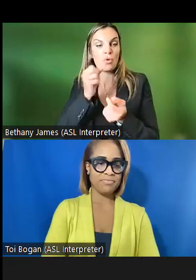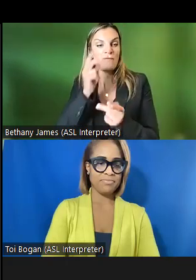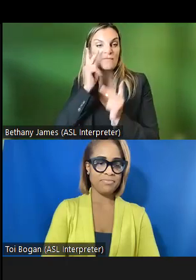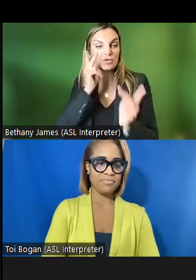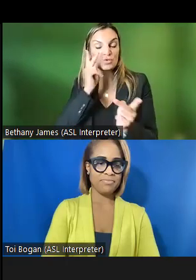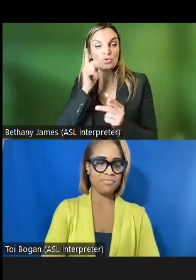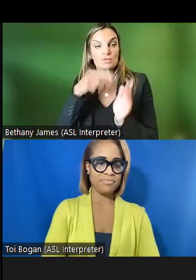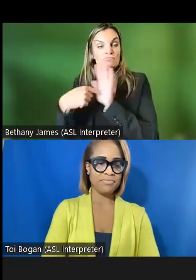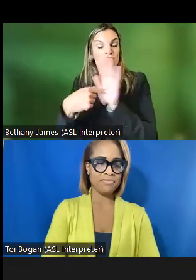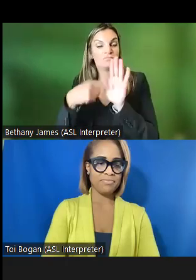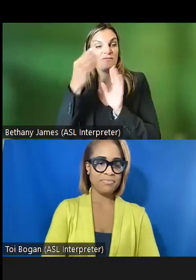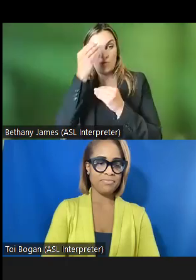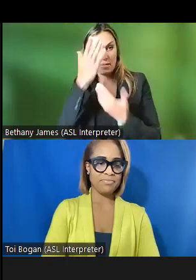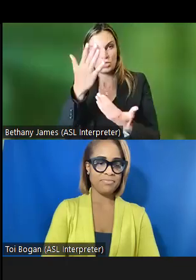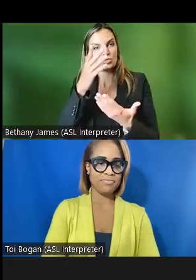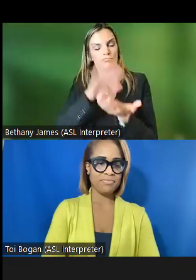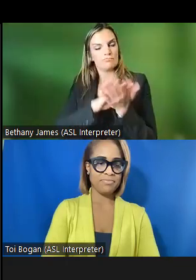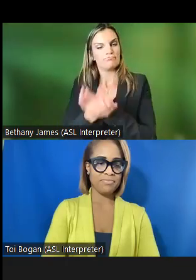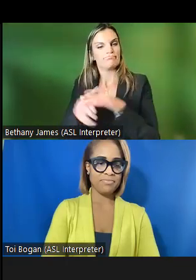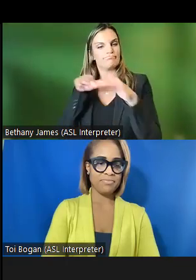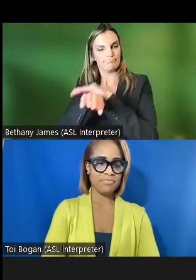information accessible to people with disabilities.